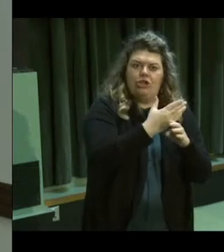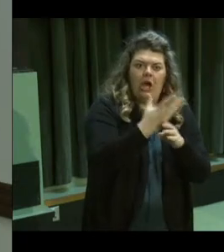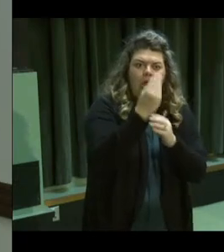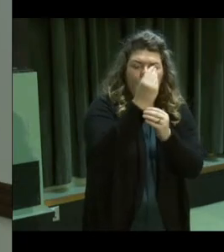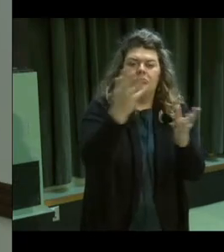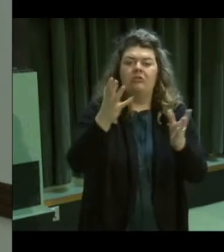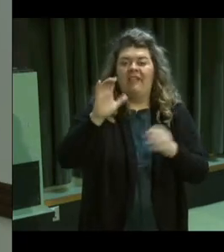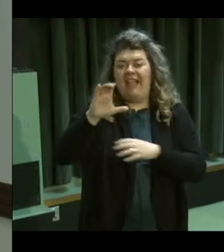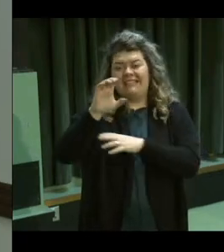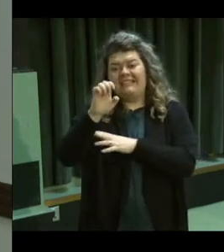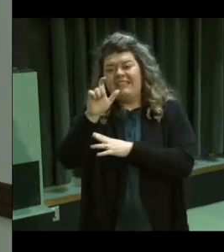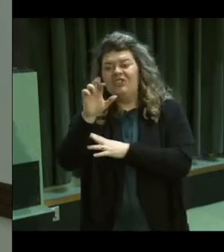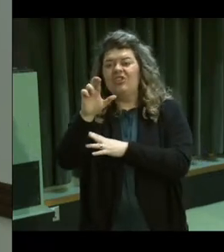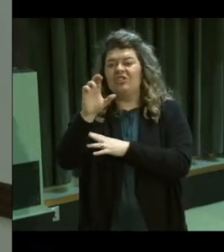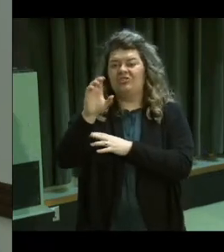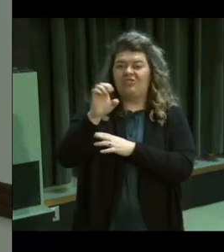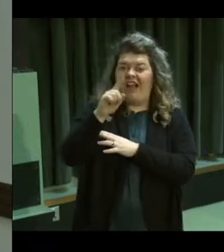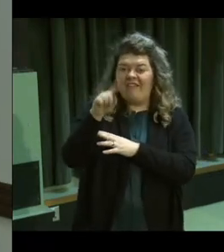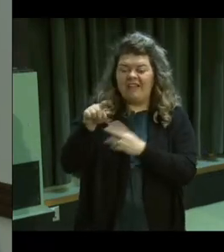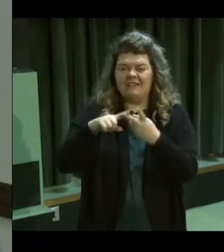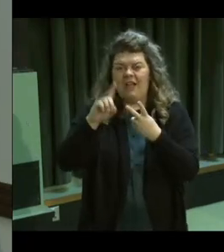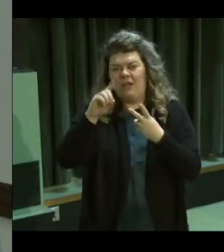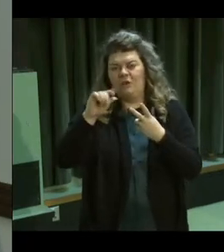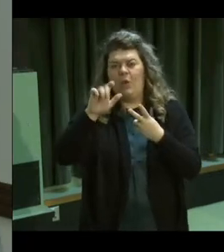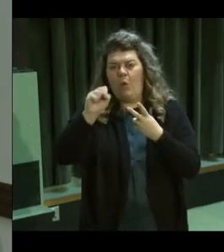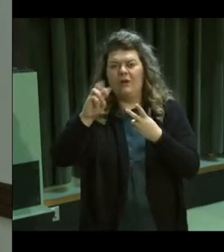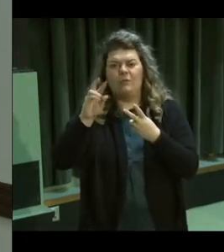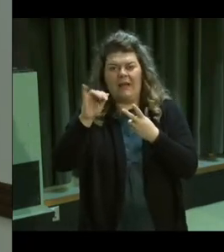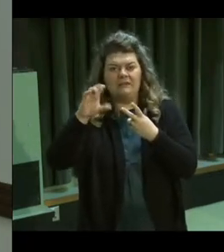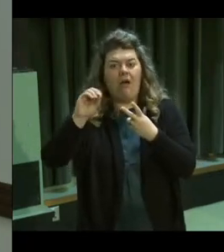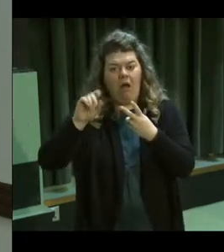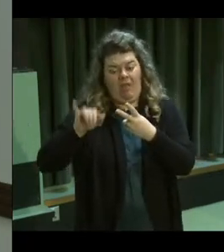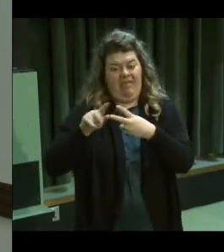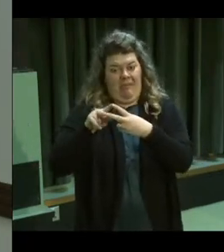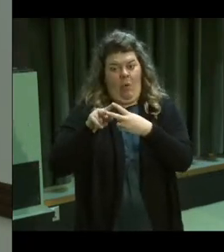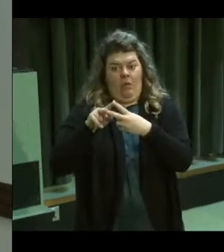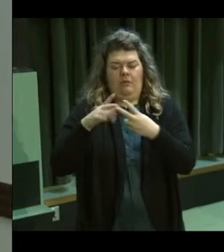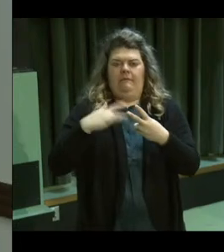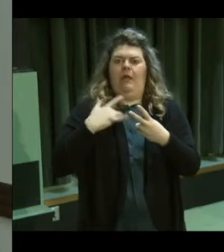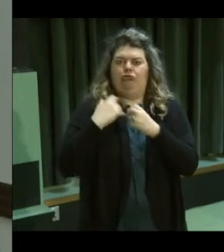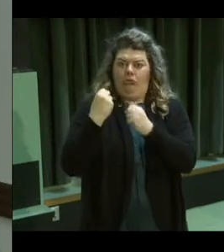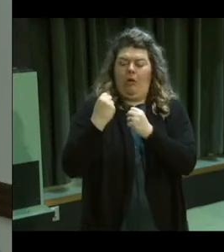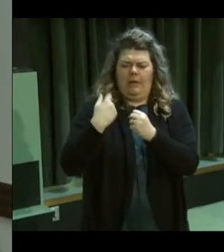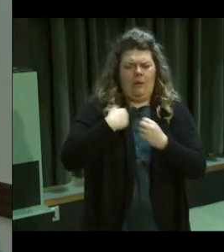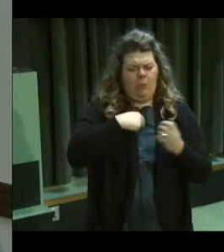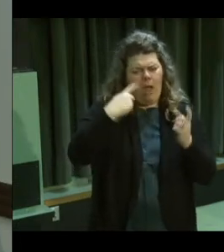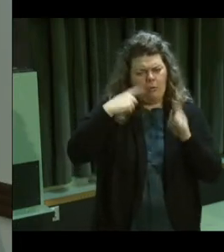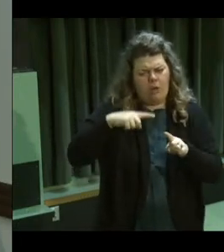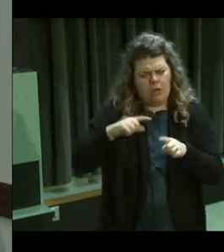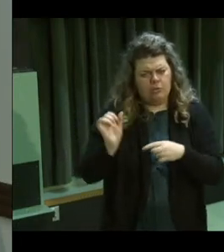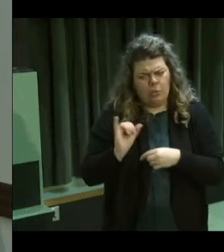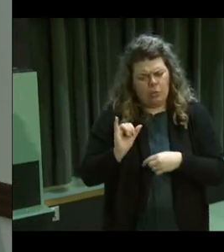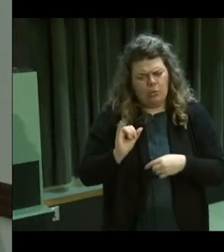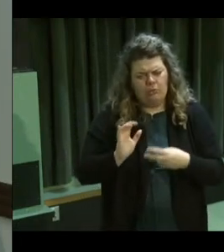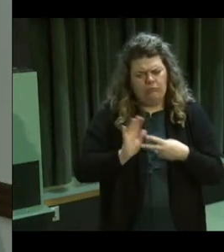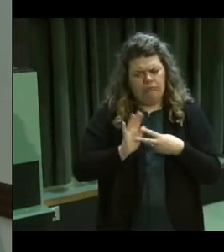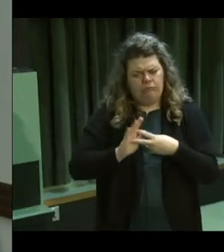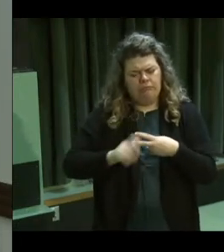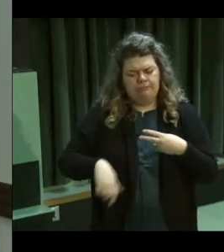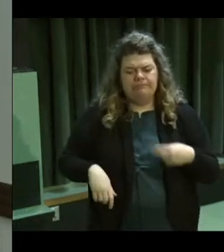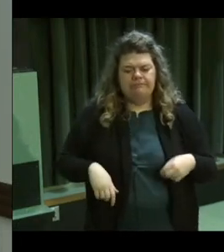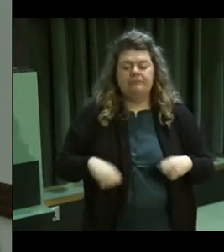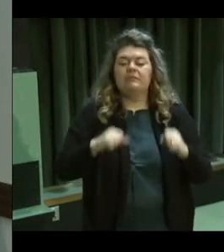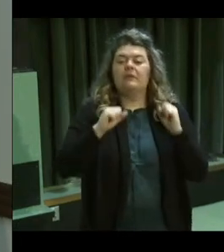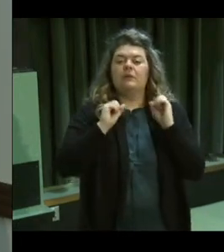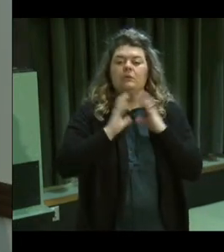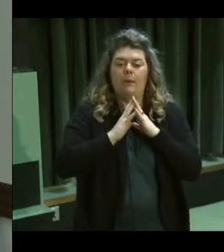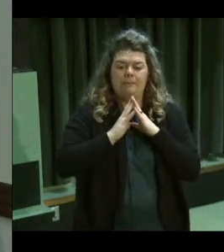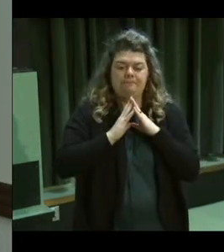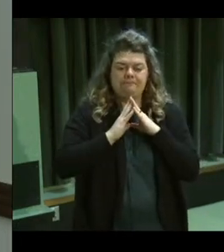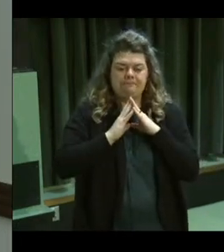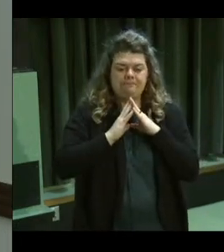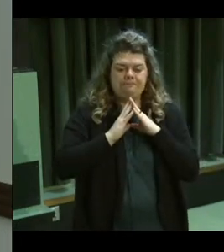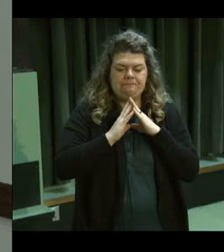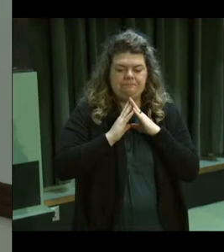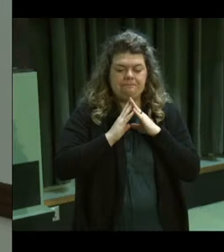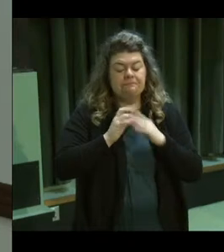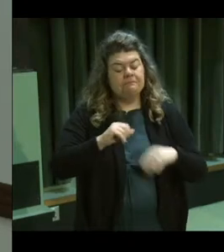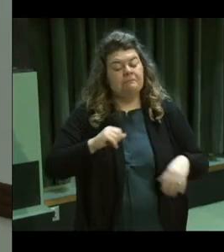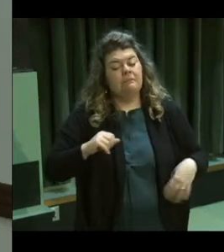Cesar Chavez and Dolores Huerta